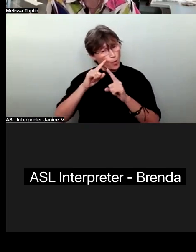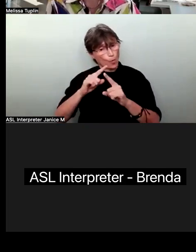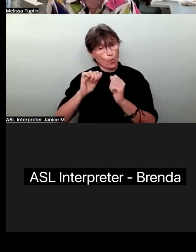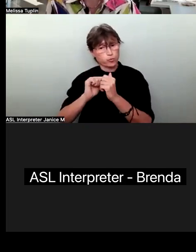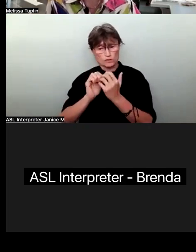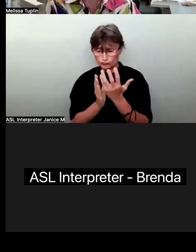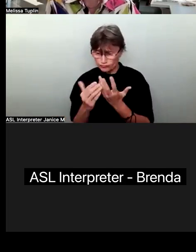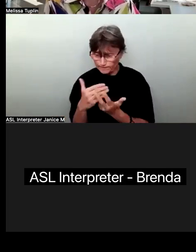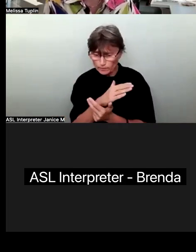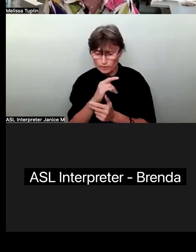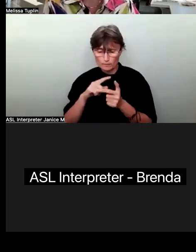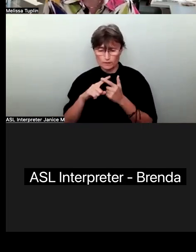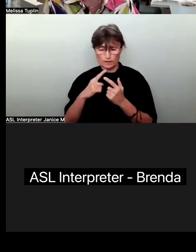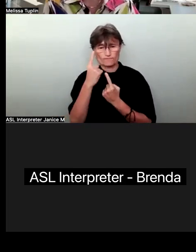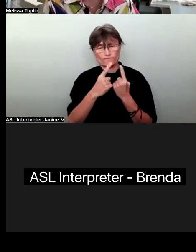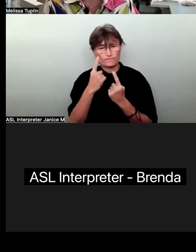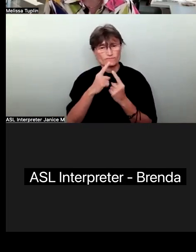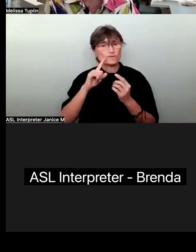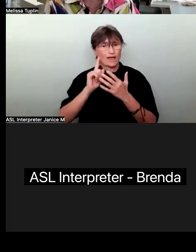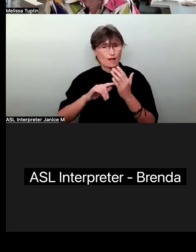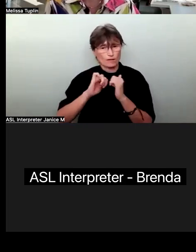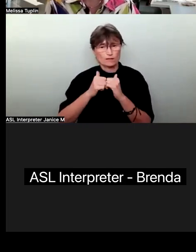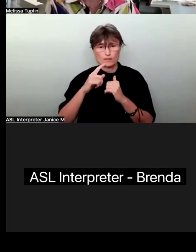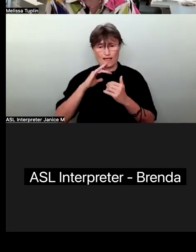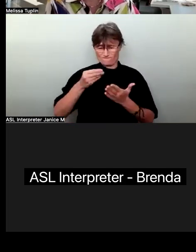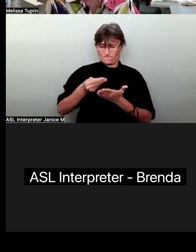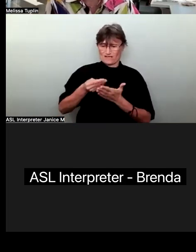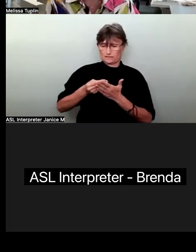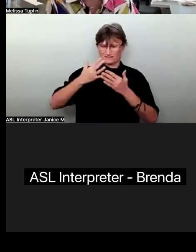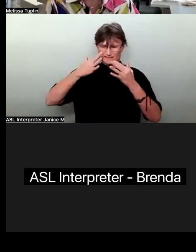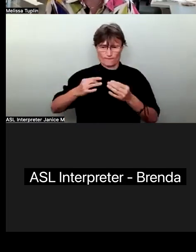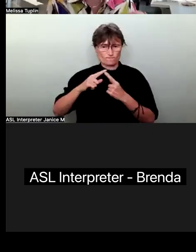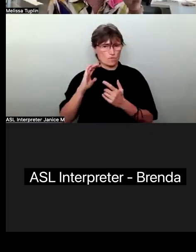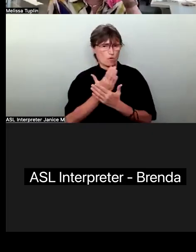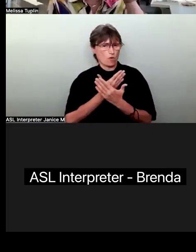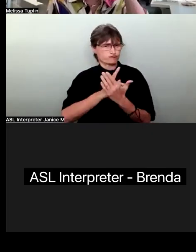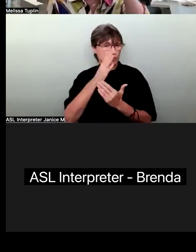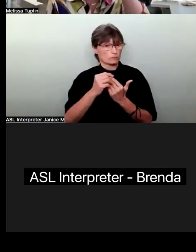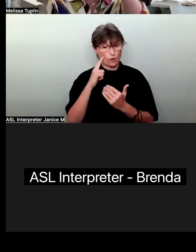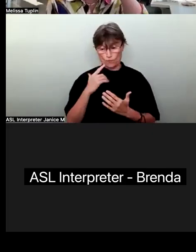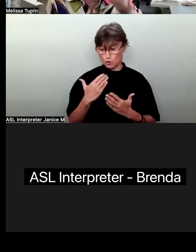how funding decisions will be made for this program. For new applicants to the program,